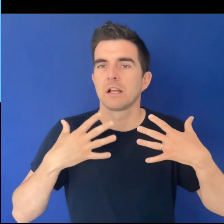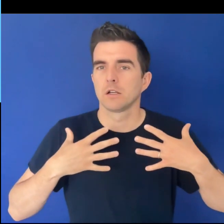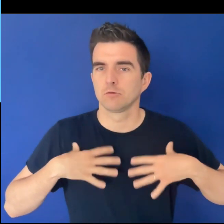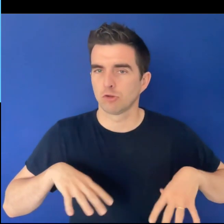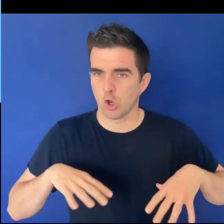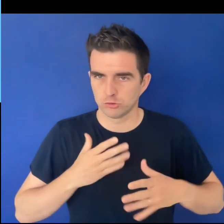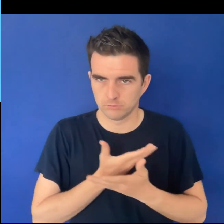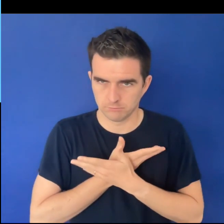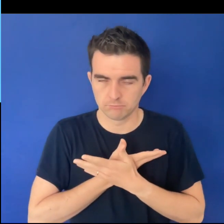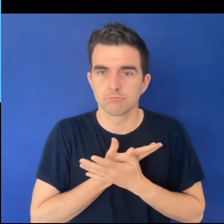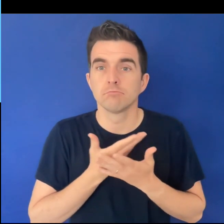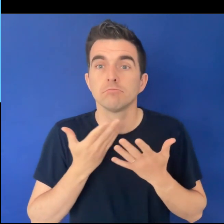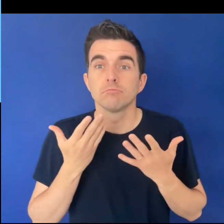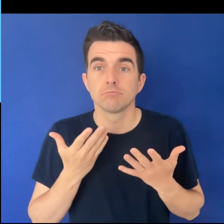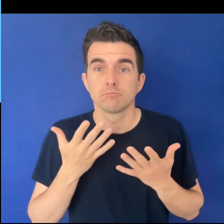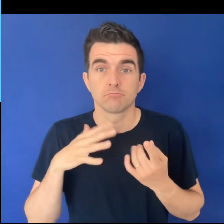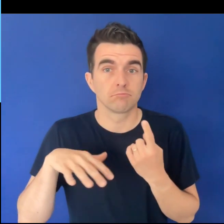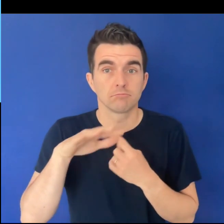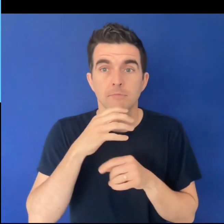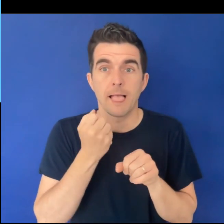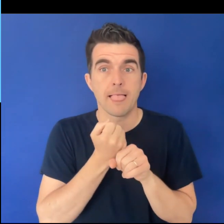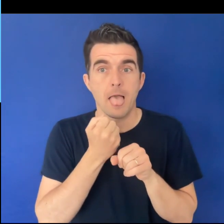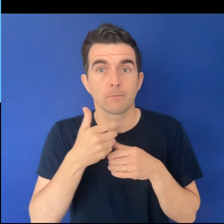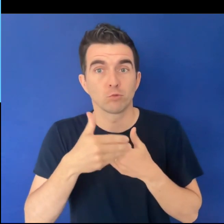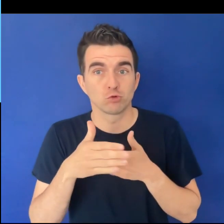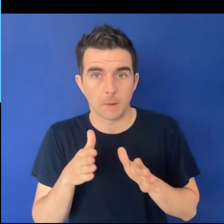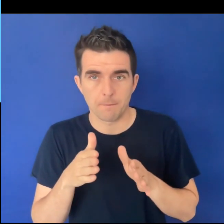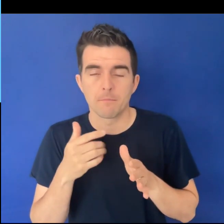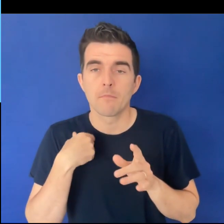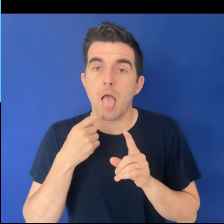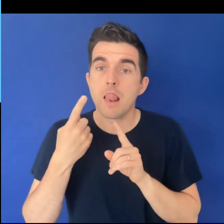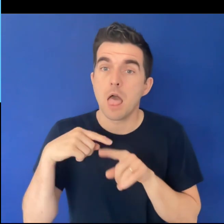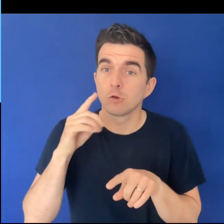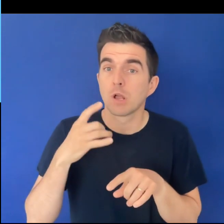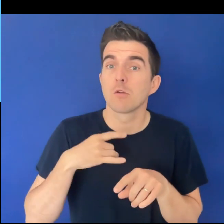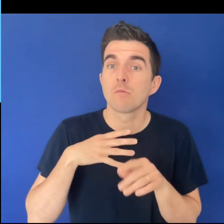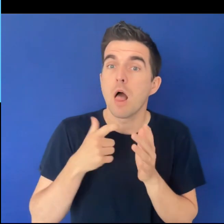a game where you play as Arabella, a retired botanist living in 19th century England.